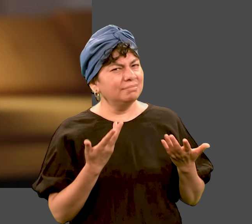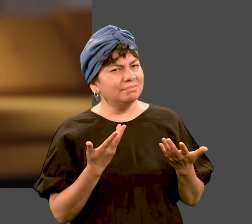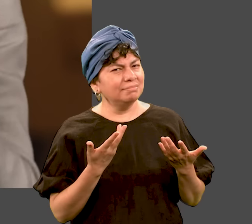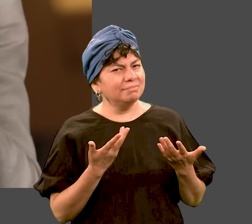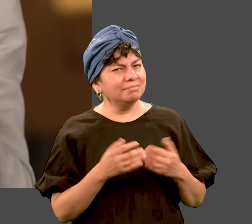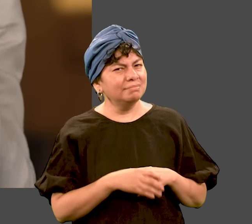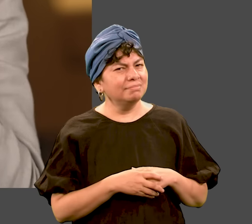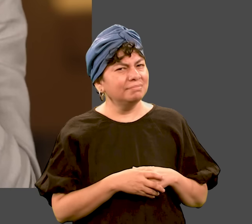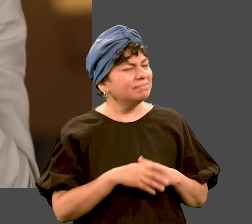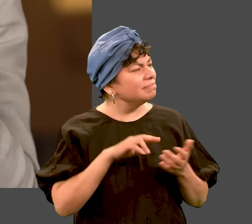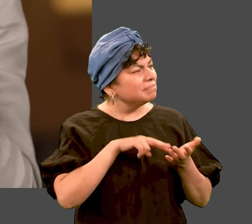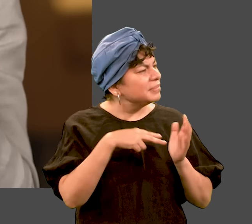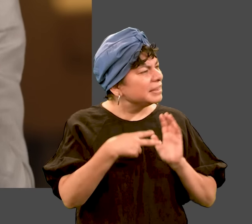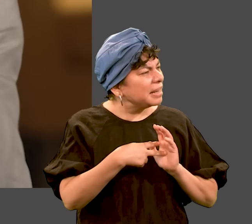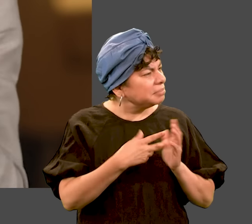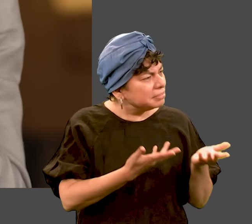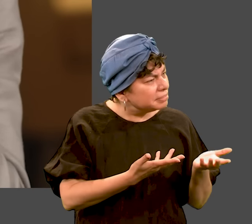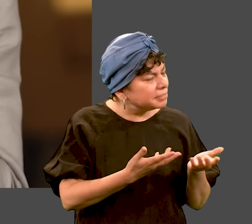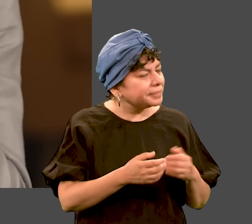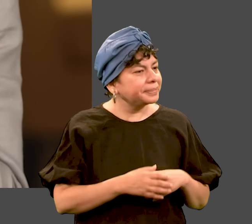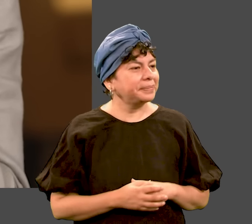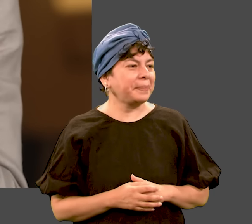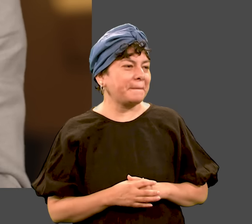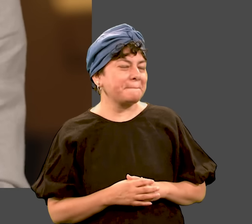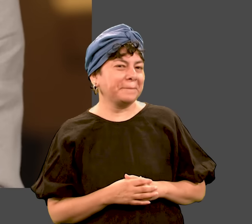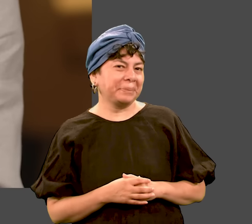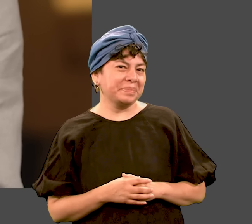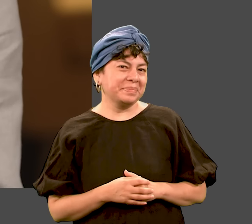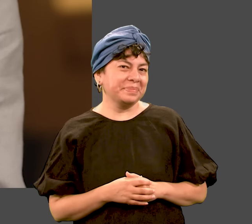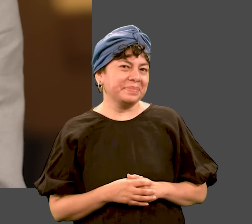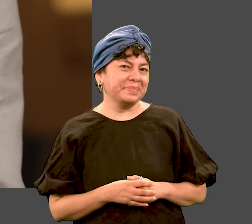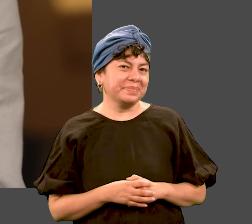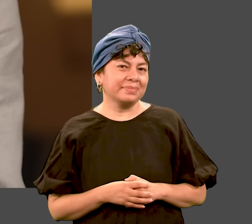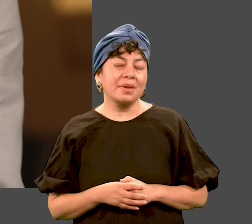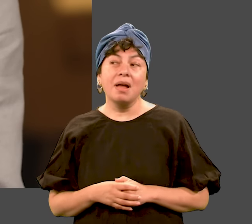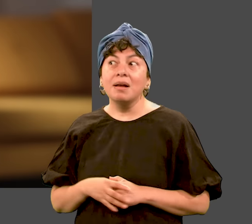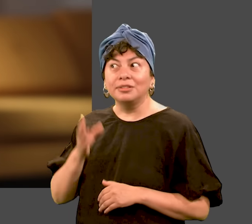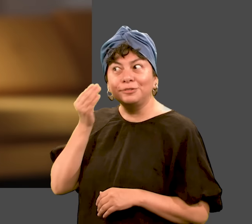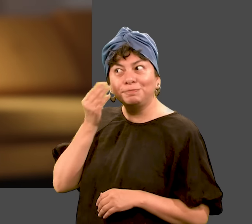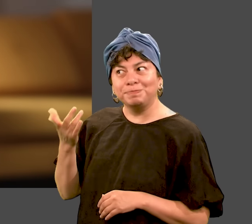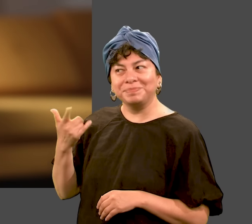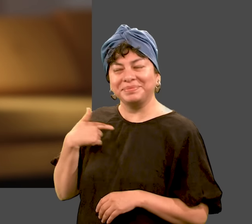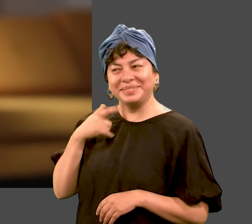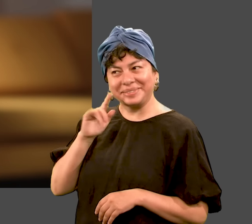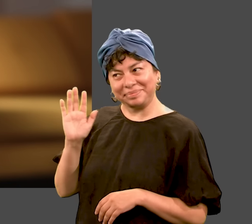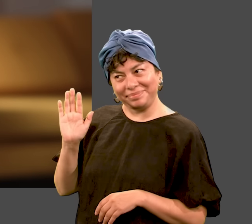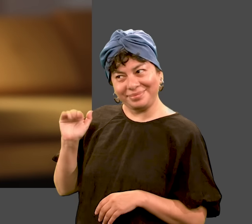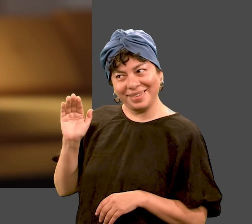So I asked her in tactile sign, what does that mean? And she was saying goodbye to me.